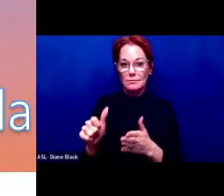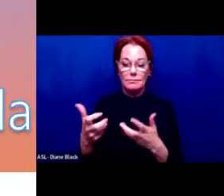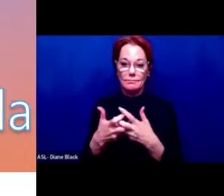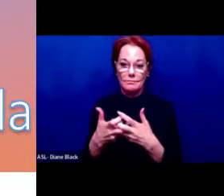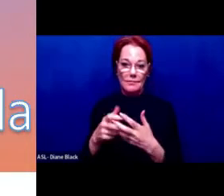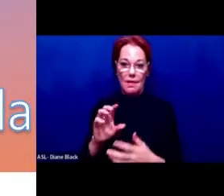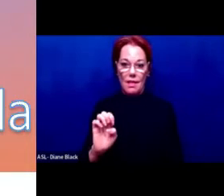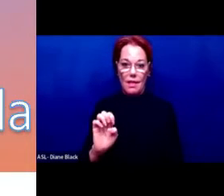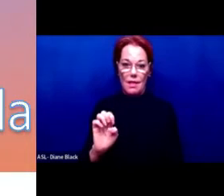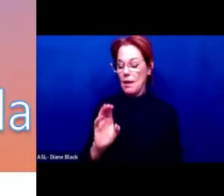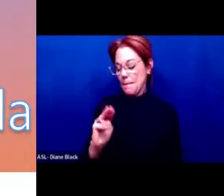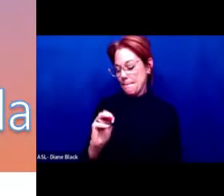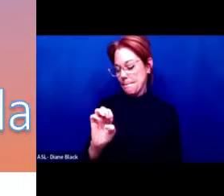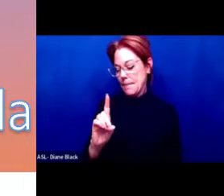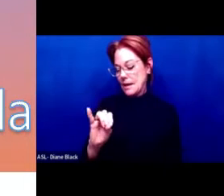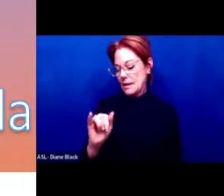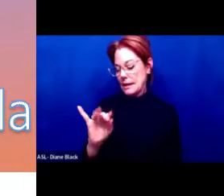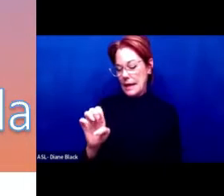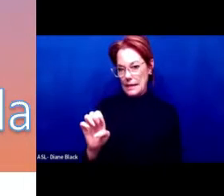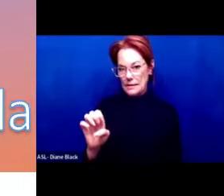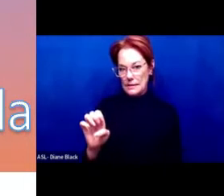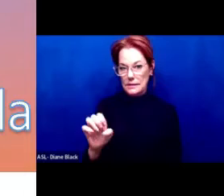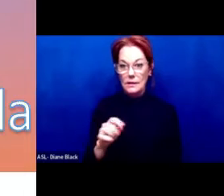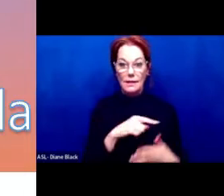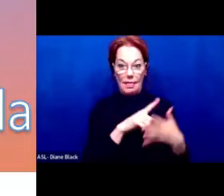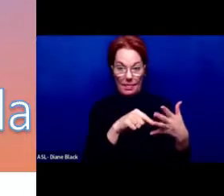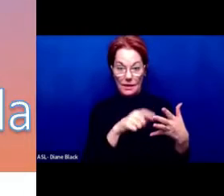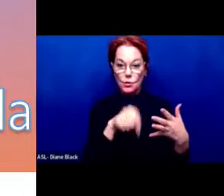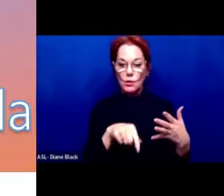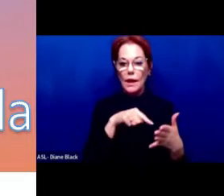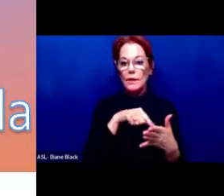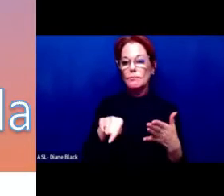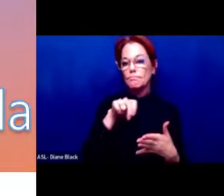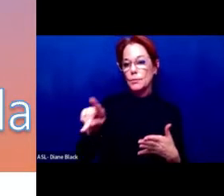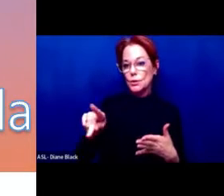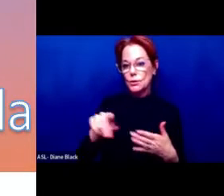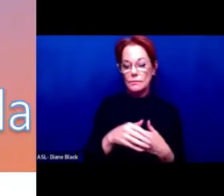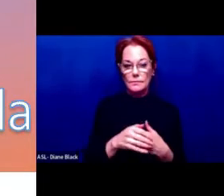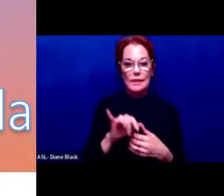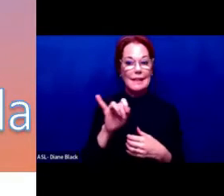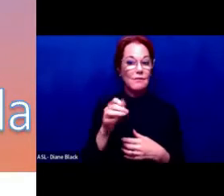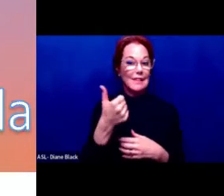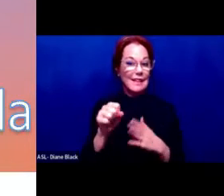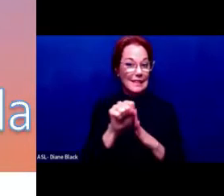Medicaid or not. These are functions that you can get reimbursed for. So if you have any state, or local dollars,